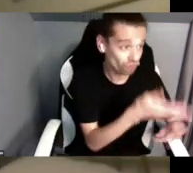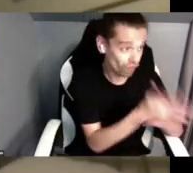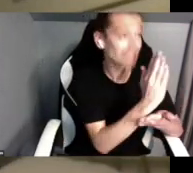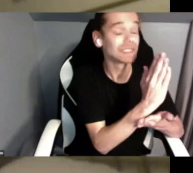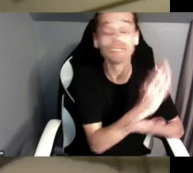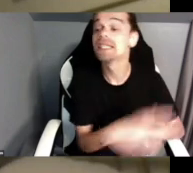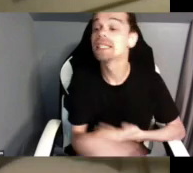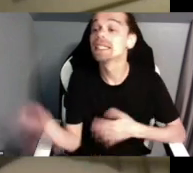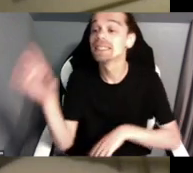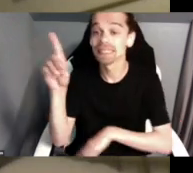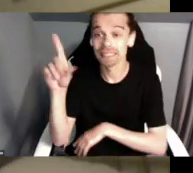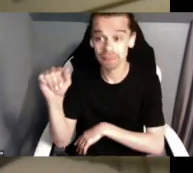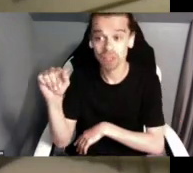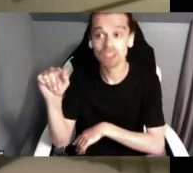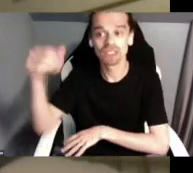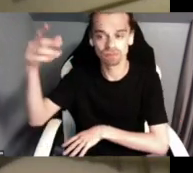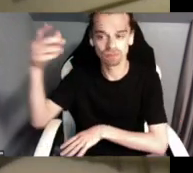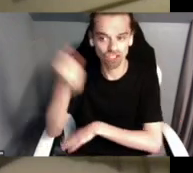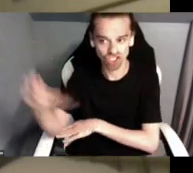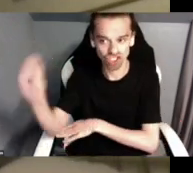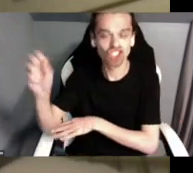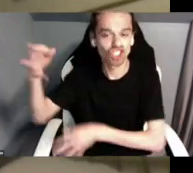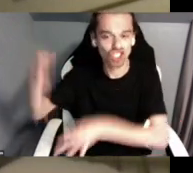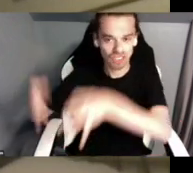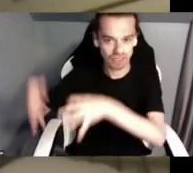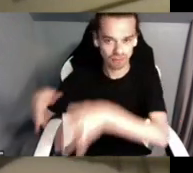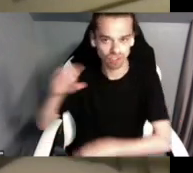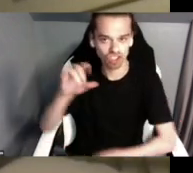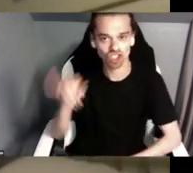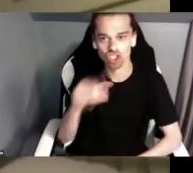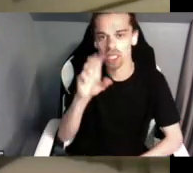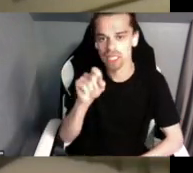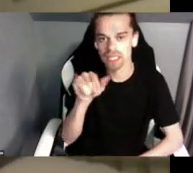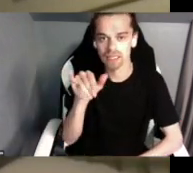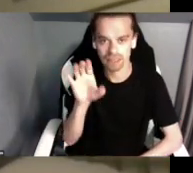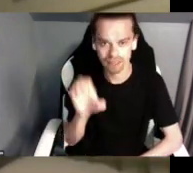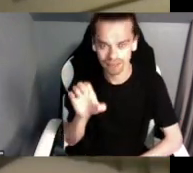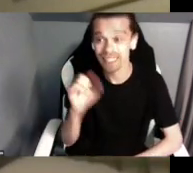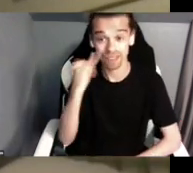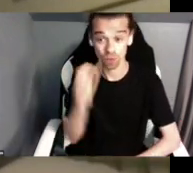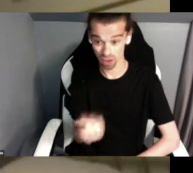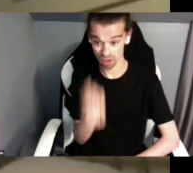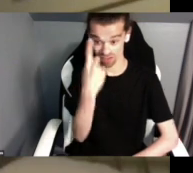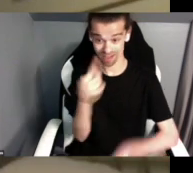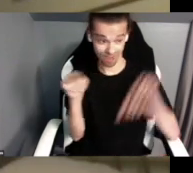and understand that distinction. Well, there is a distinction.